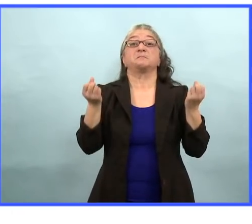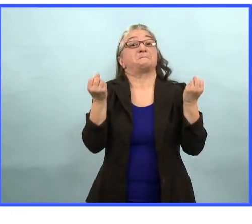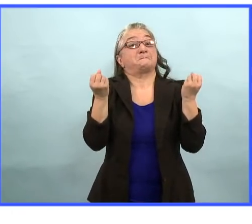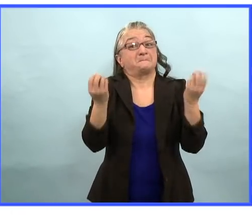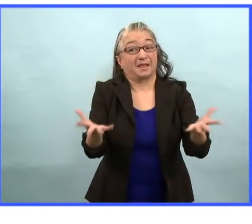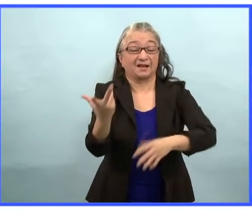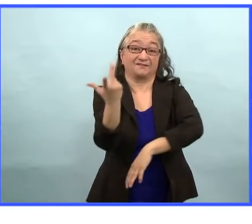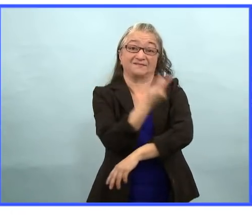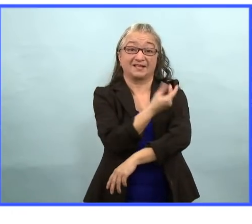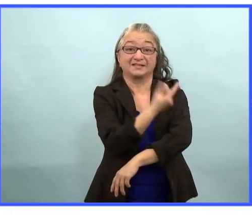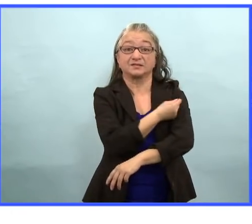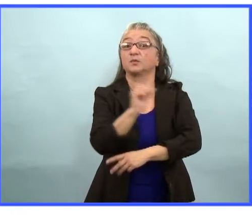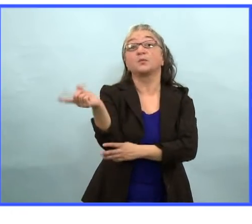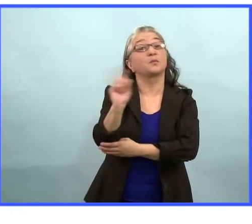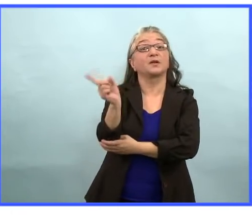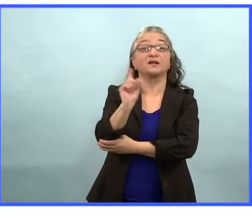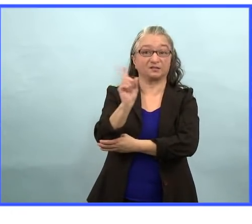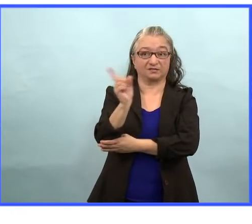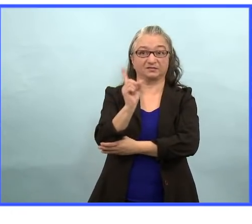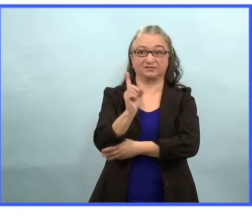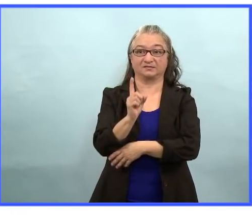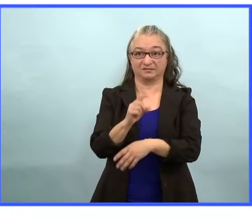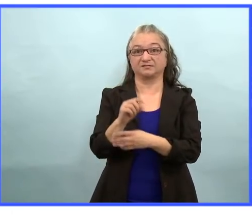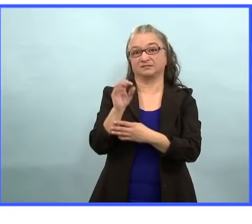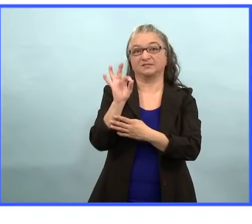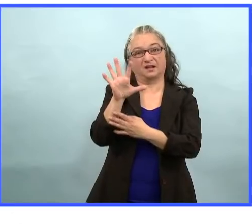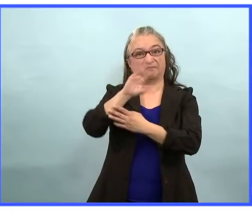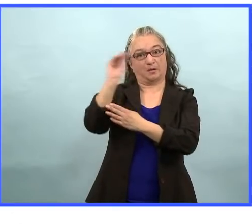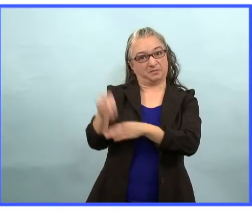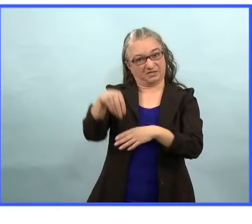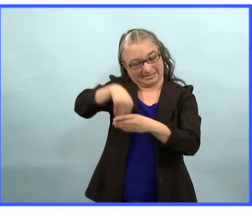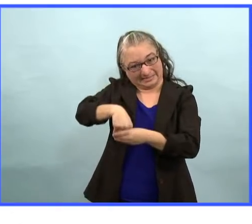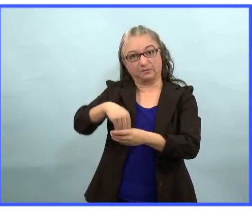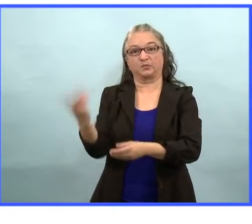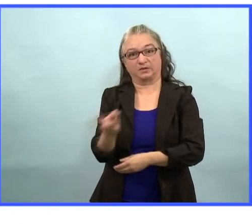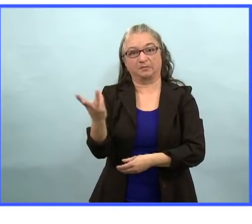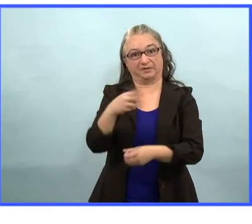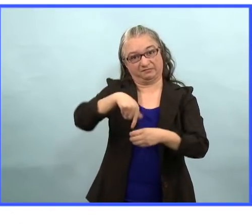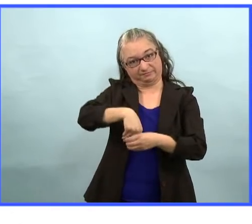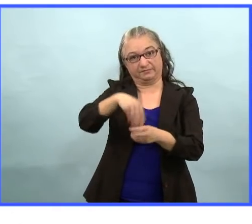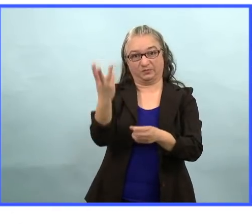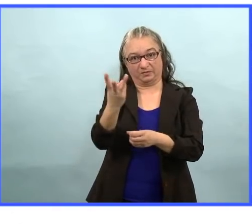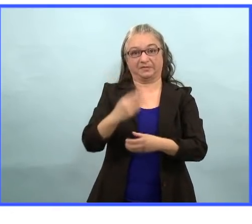all doses were given in winnipeg compared to 56 percent for people who identify as white